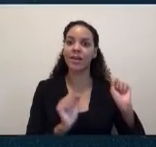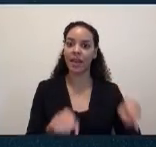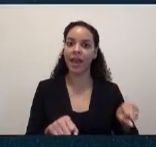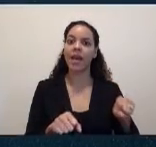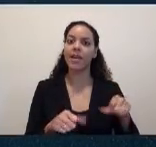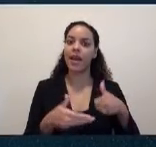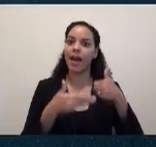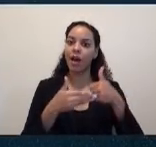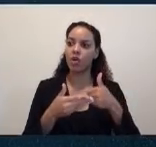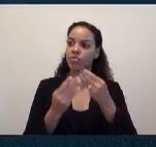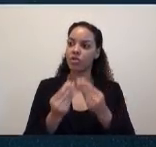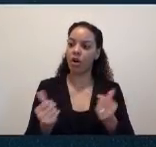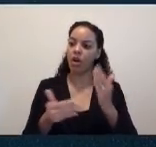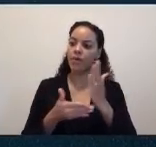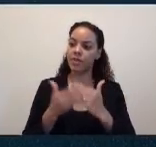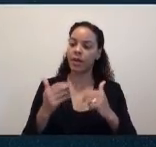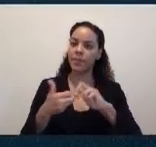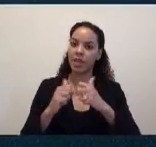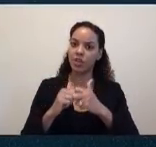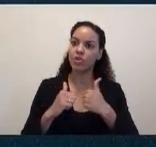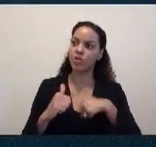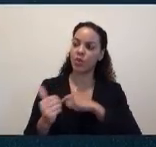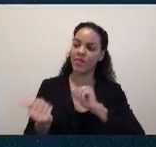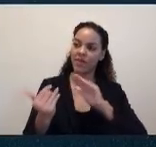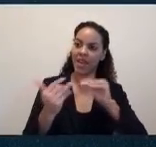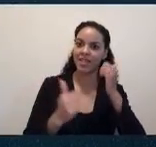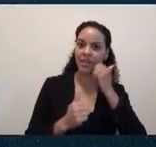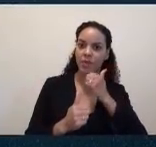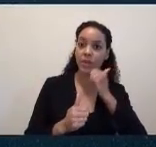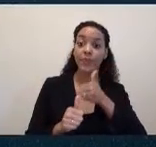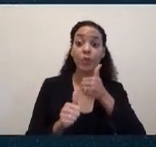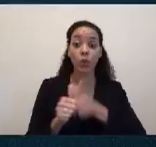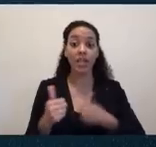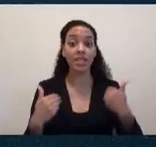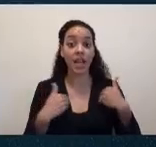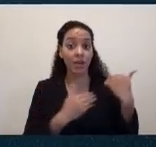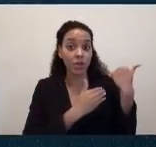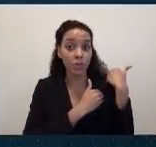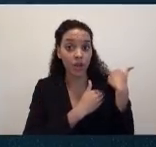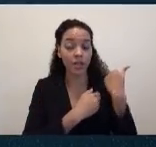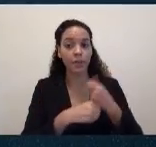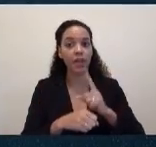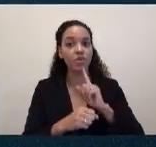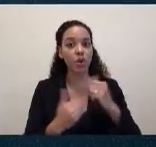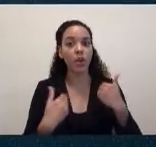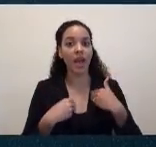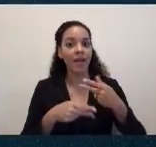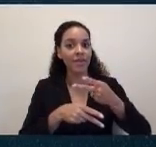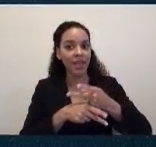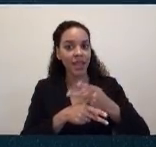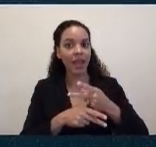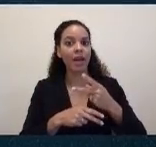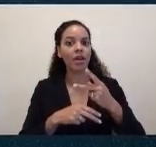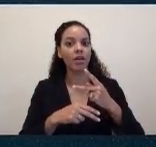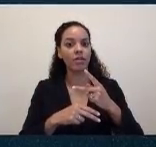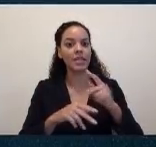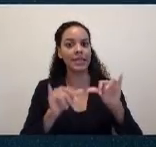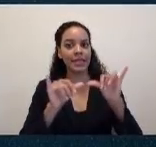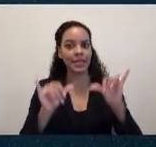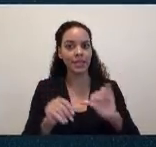Each of us has a role to play in making sure that we have the care infrastructure we need to thrive. Call your Senators, call them today,